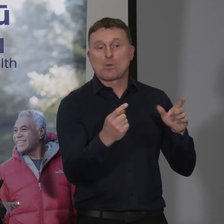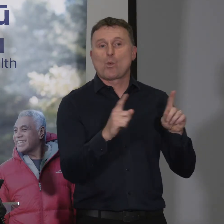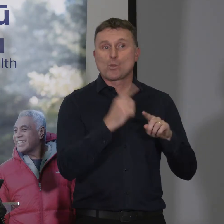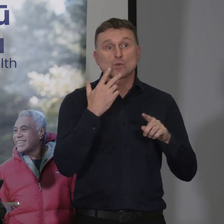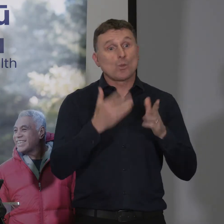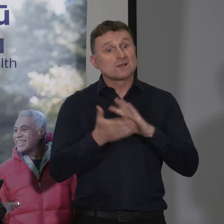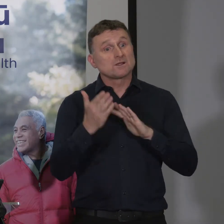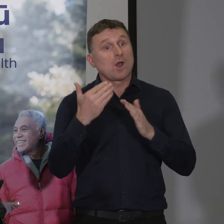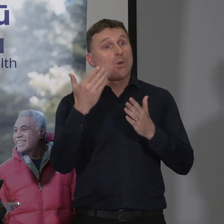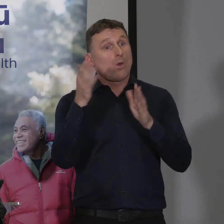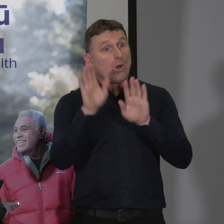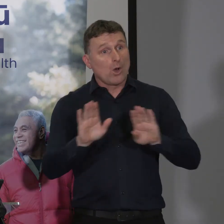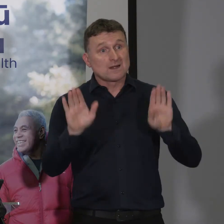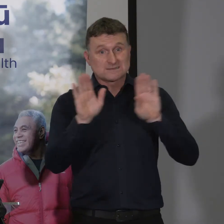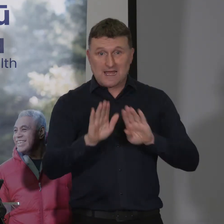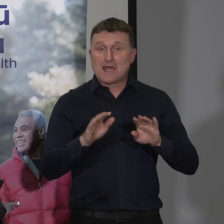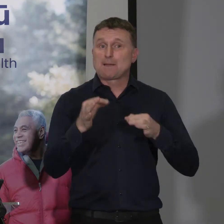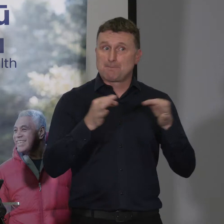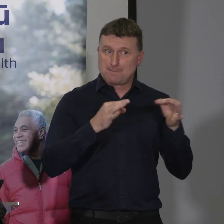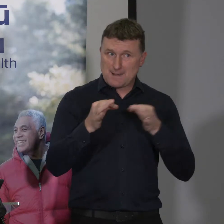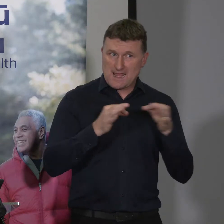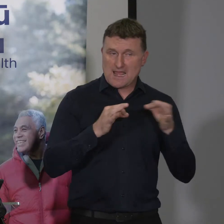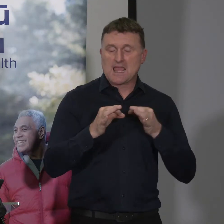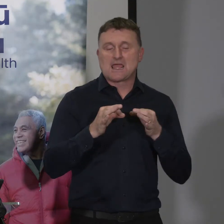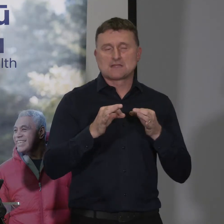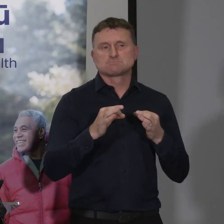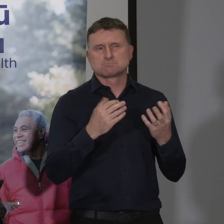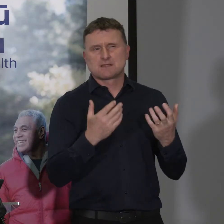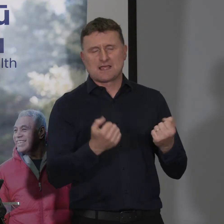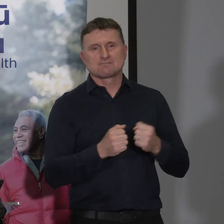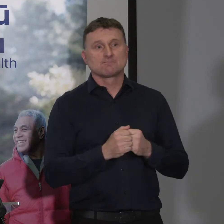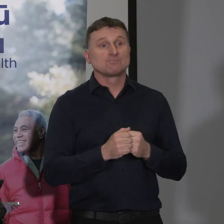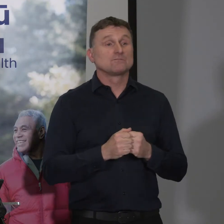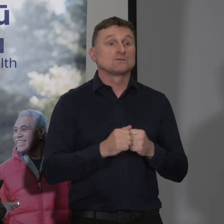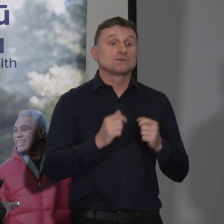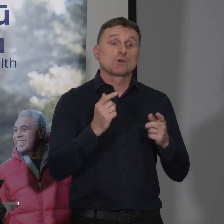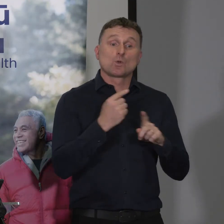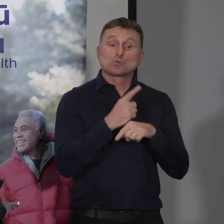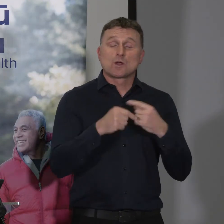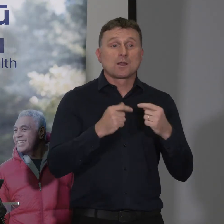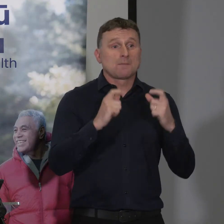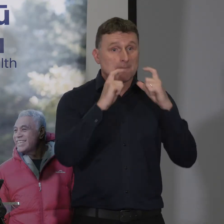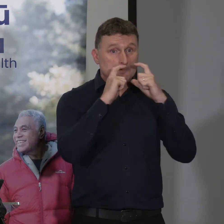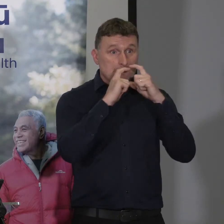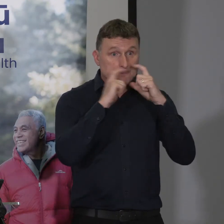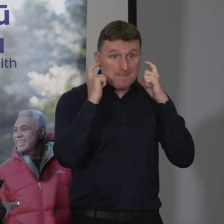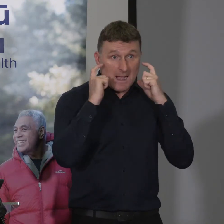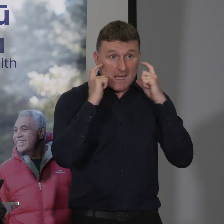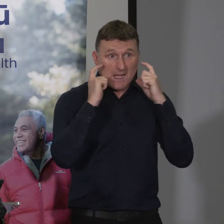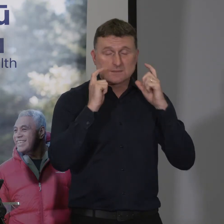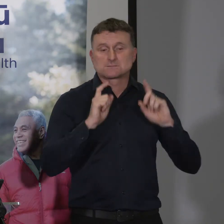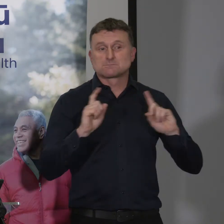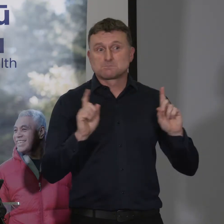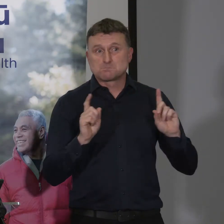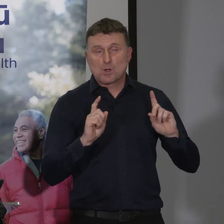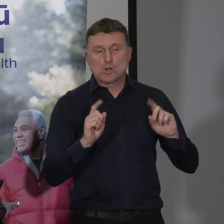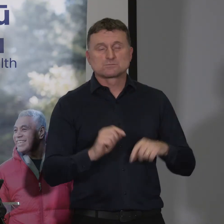said, get vaccinated when your dose is due, to isolate if you test positive, test when you have symptoms, and be prepared for COVID when planning your